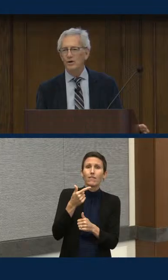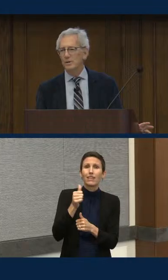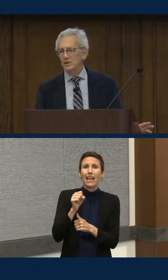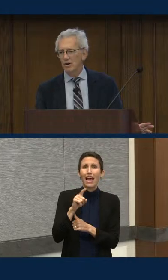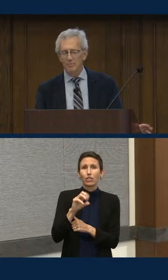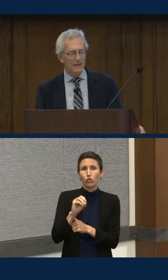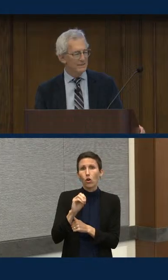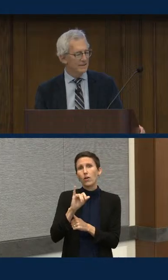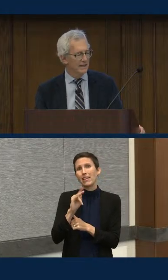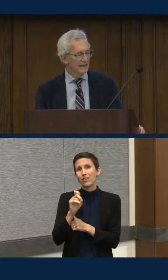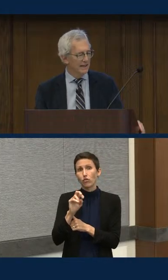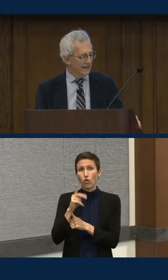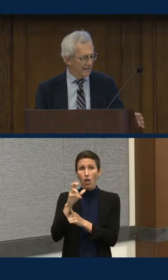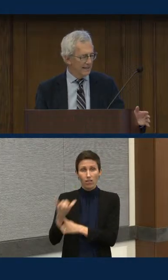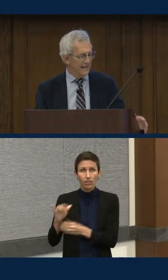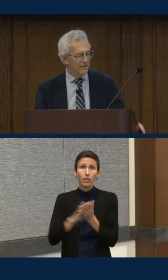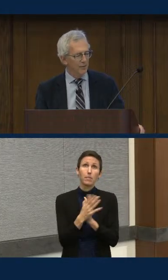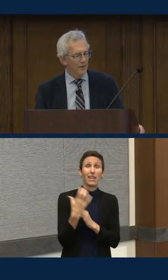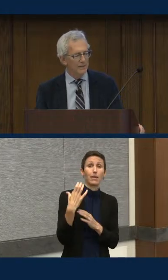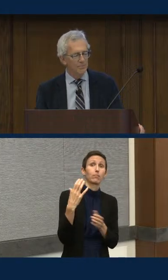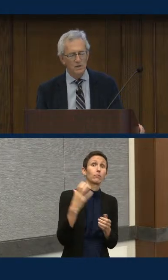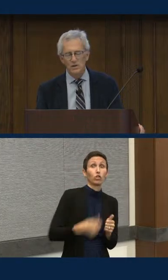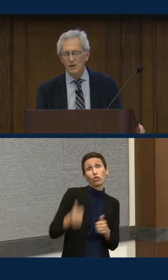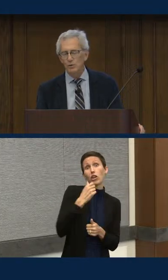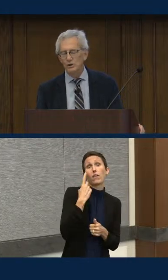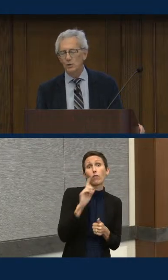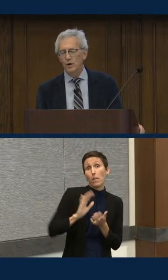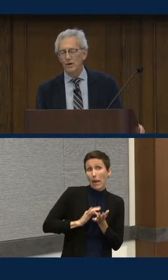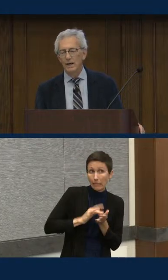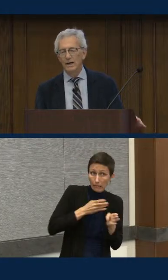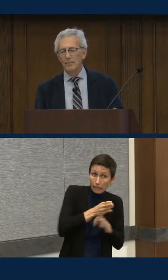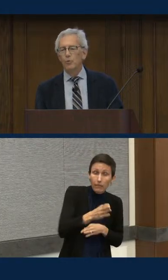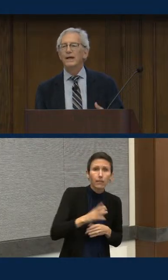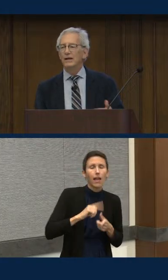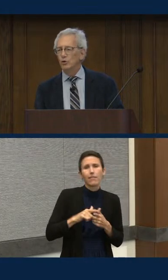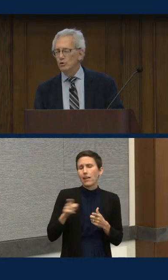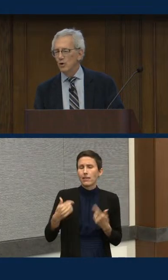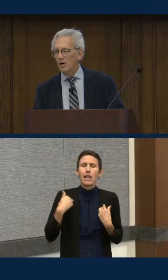gastro